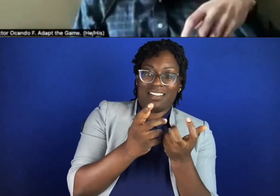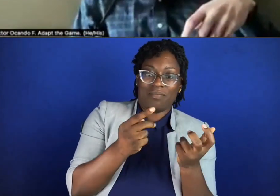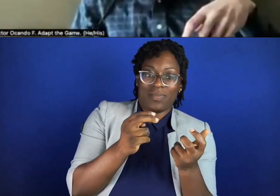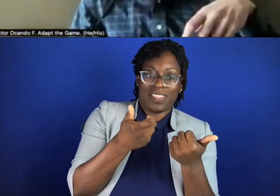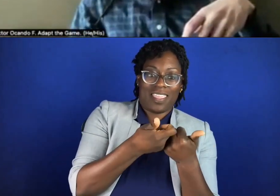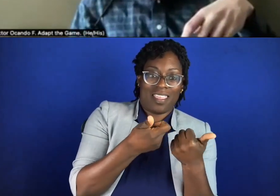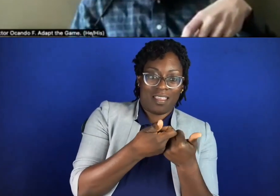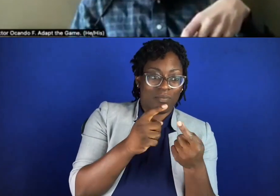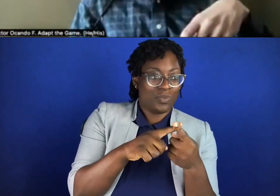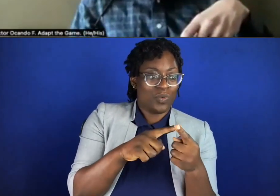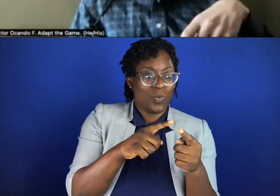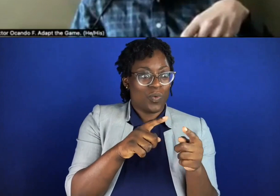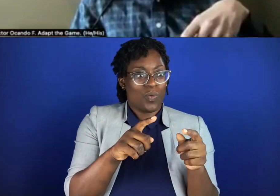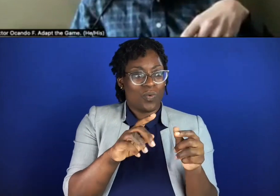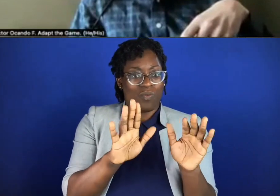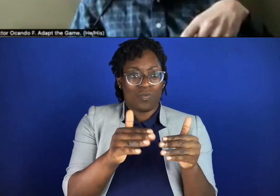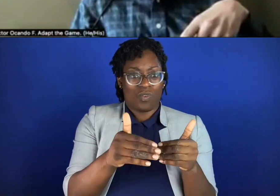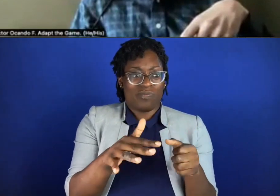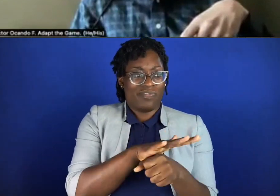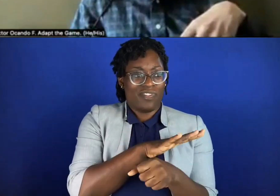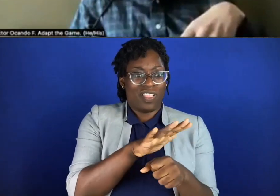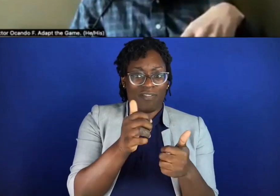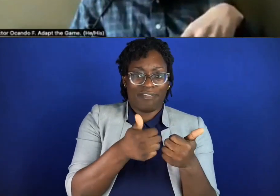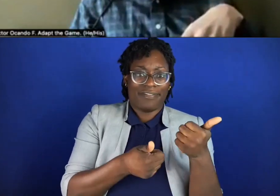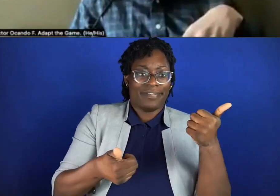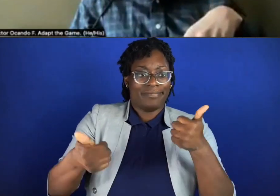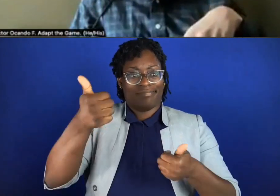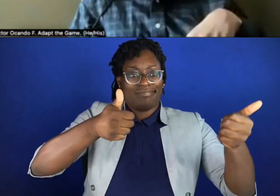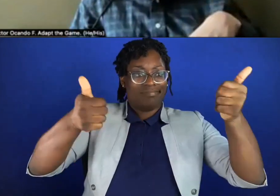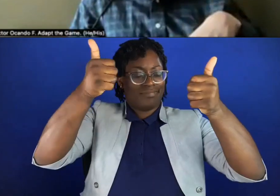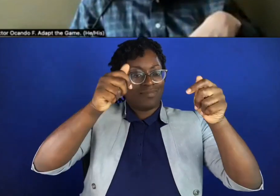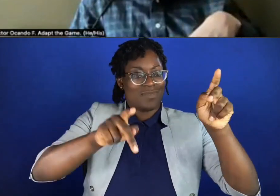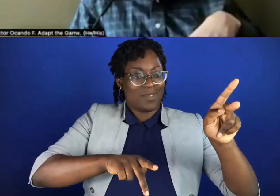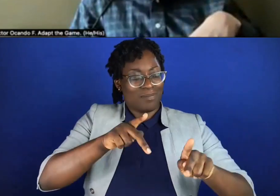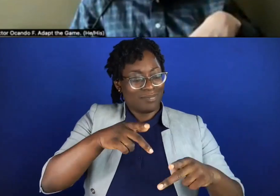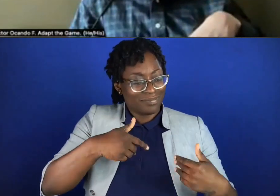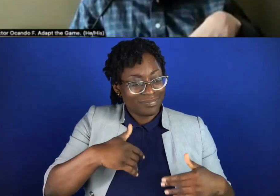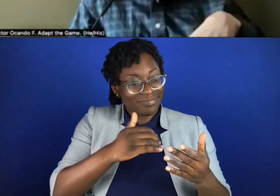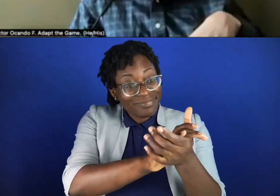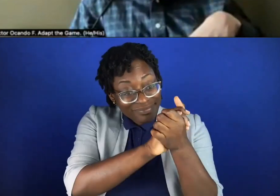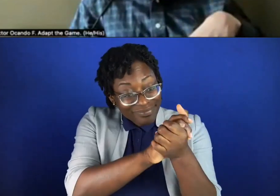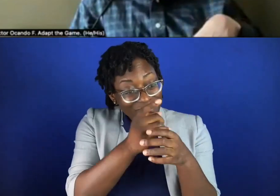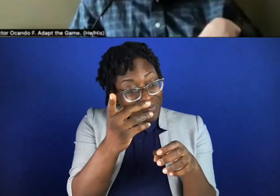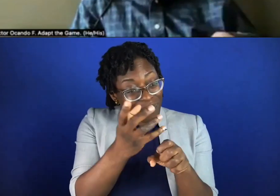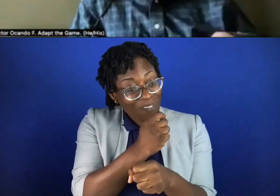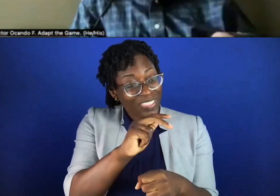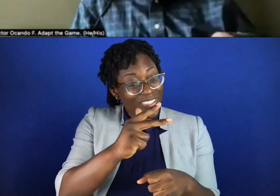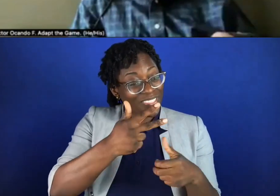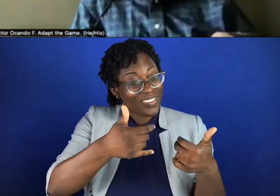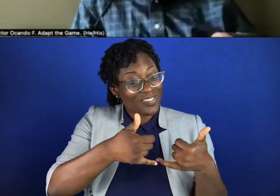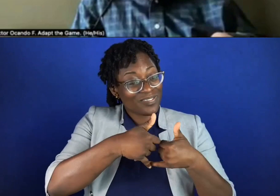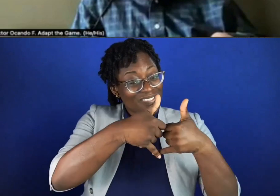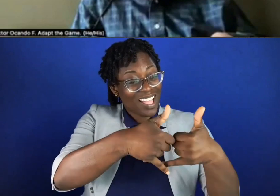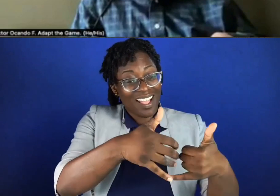executives. So, Congratulations on winning that third prize and being able to start the